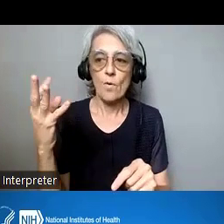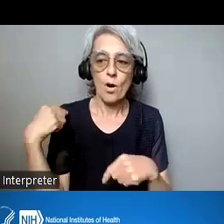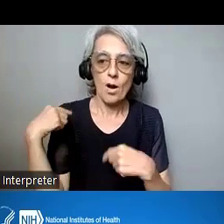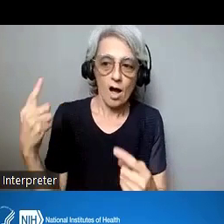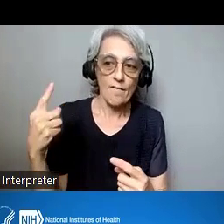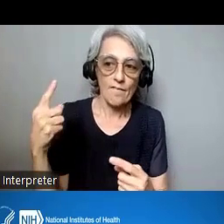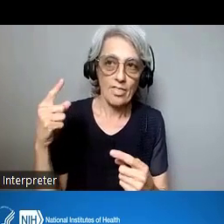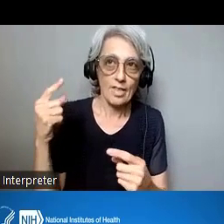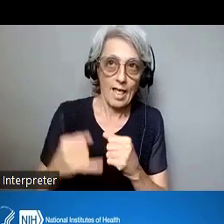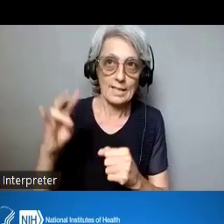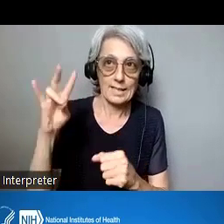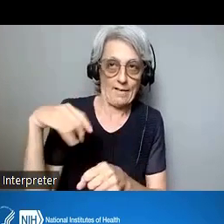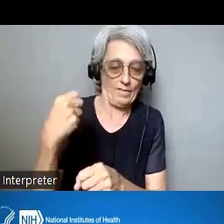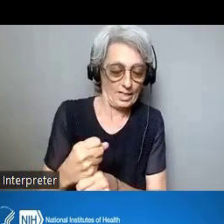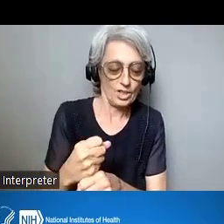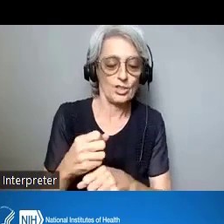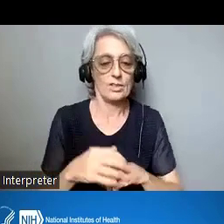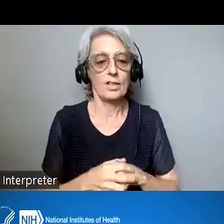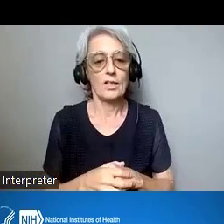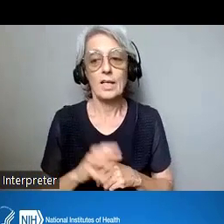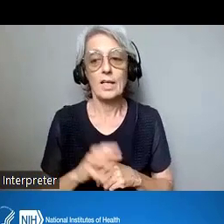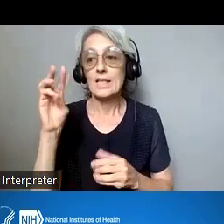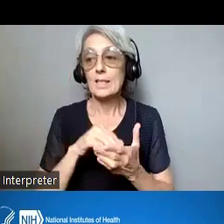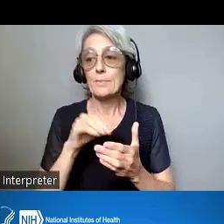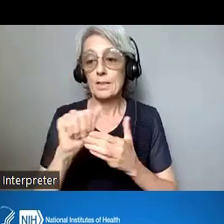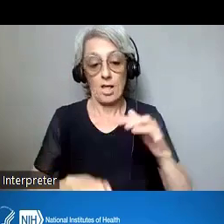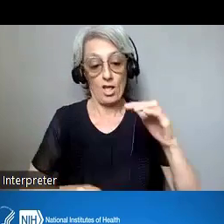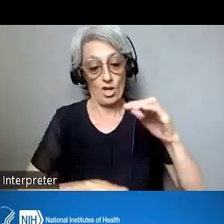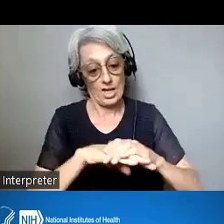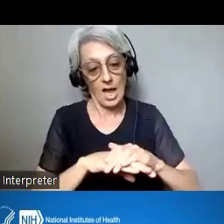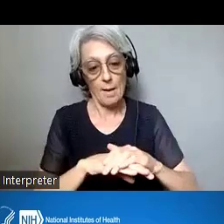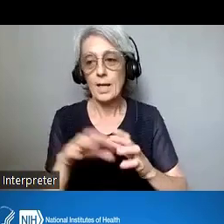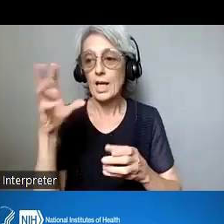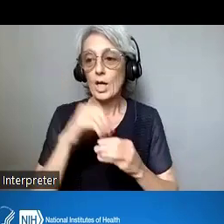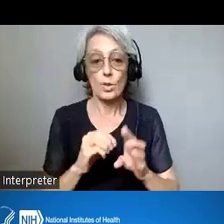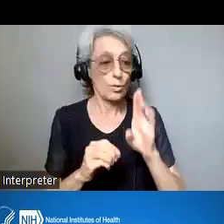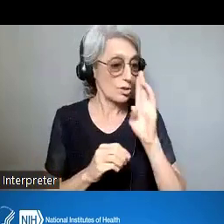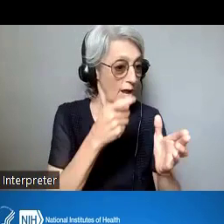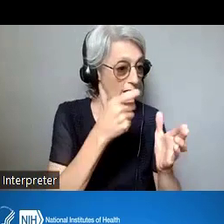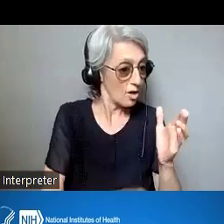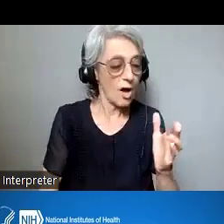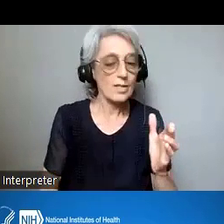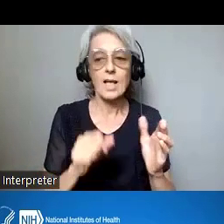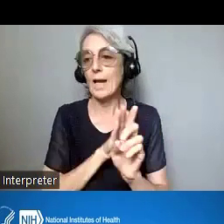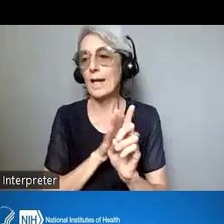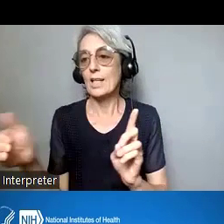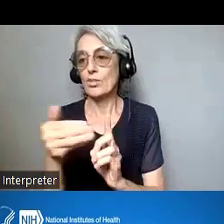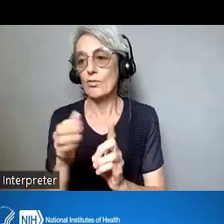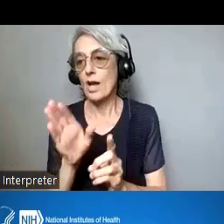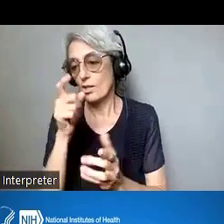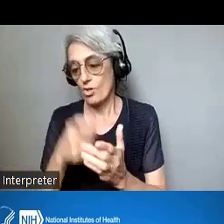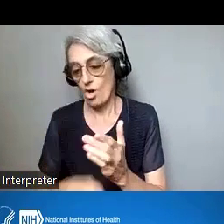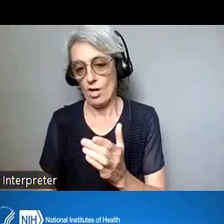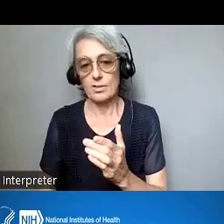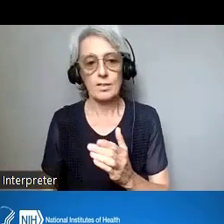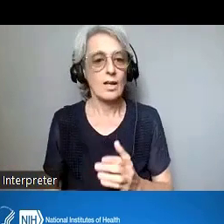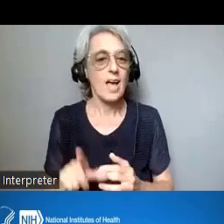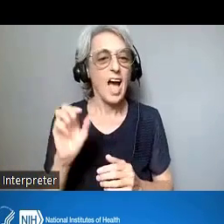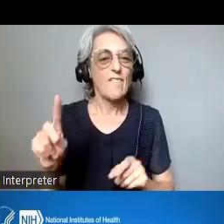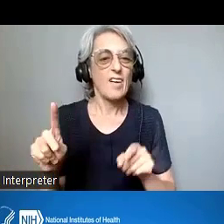And the $6 million cap includes both direct and indirect costs. We have included a link to a helpful decision tool on this